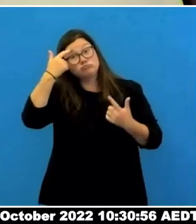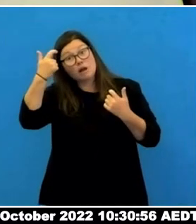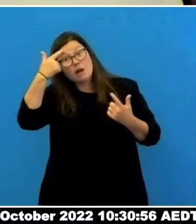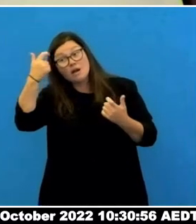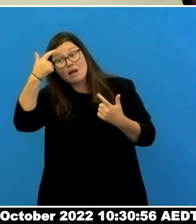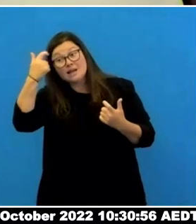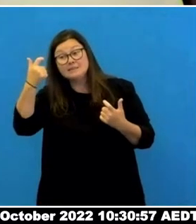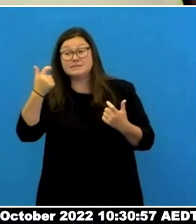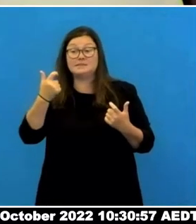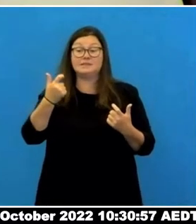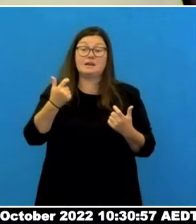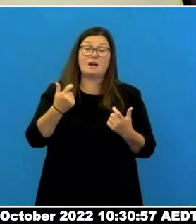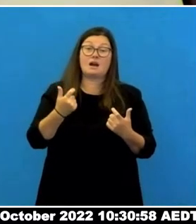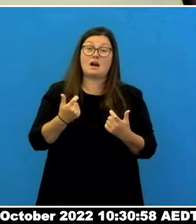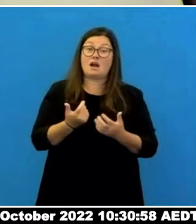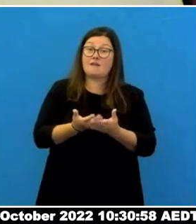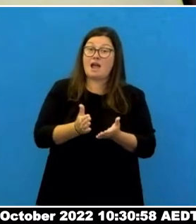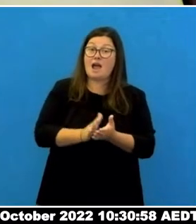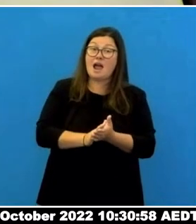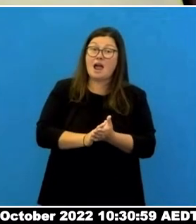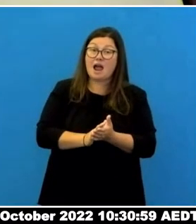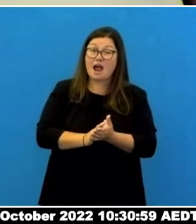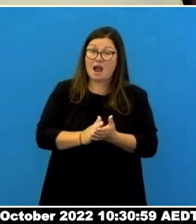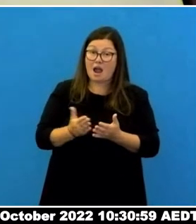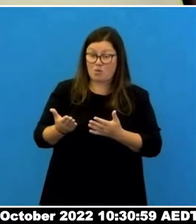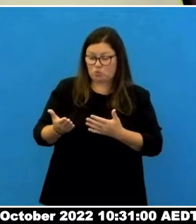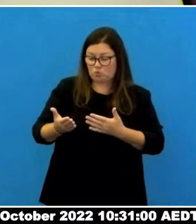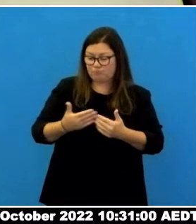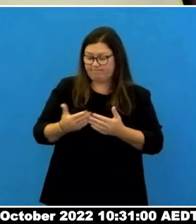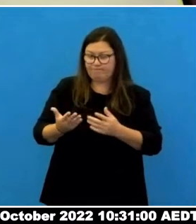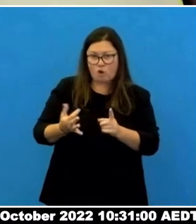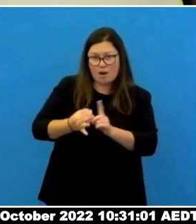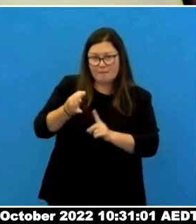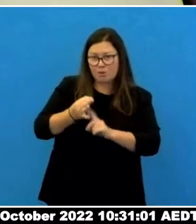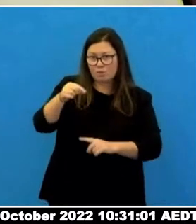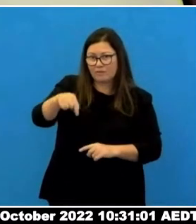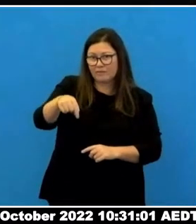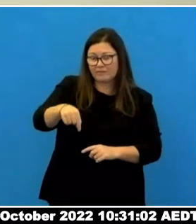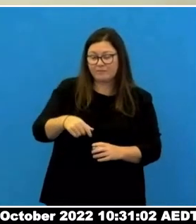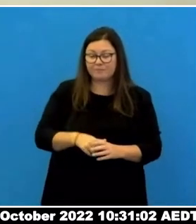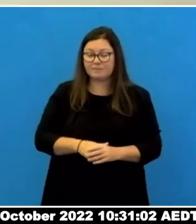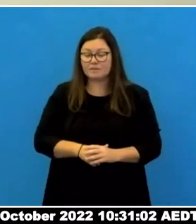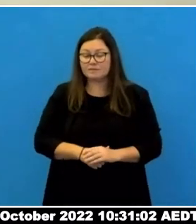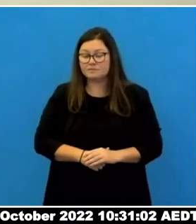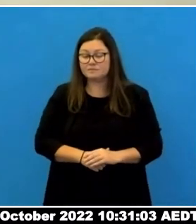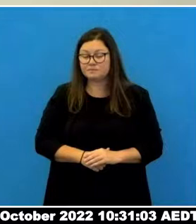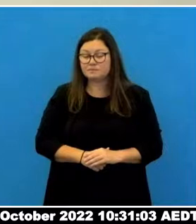that might address that deficiency? Yes, Chair. Much of the work has been taken up in the leadership